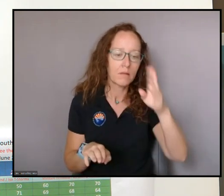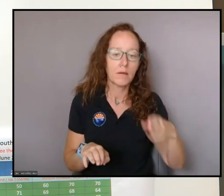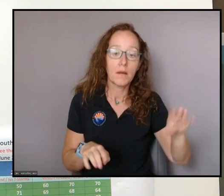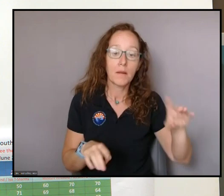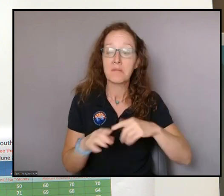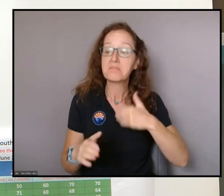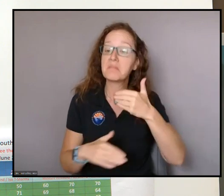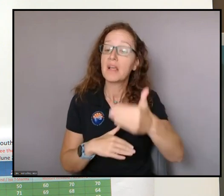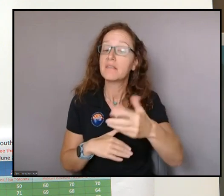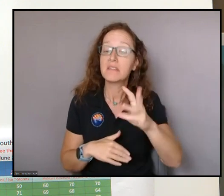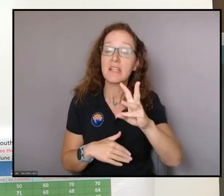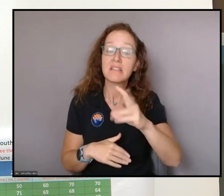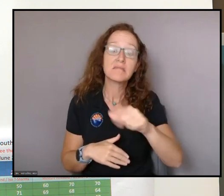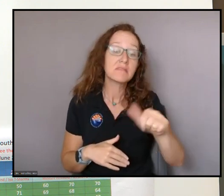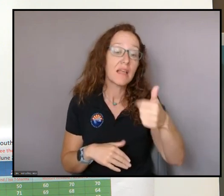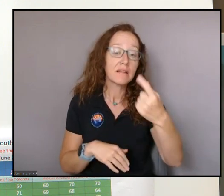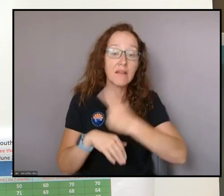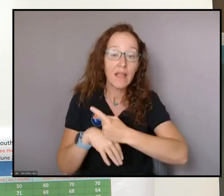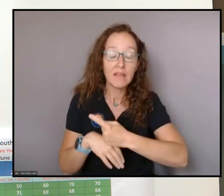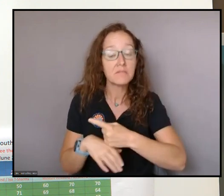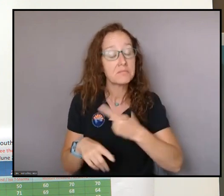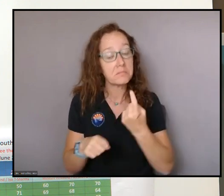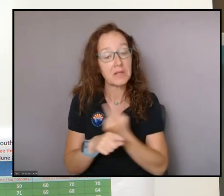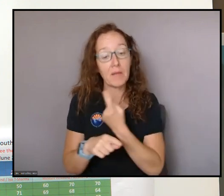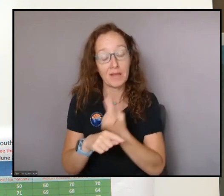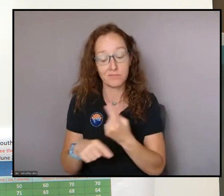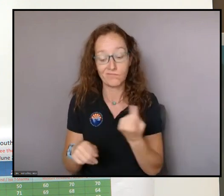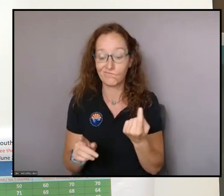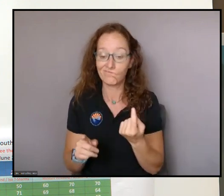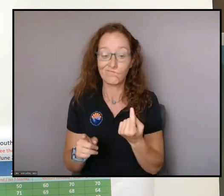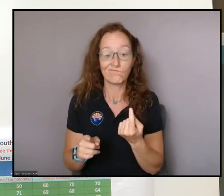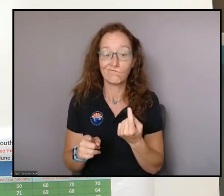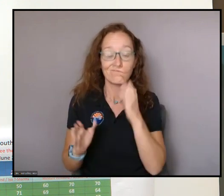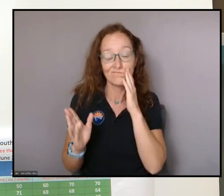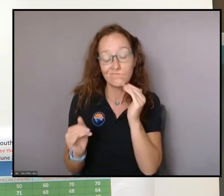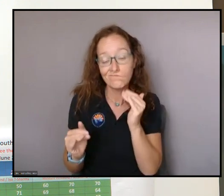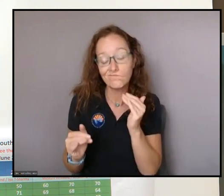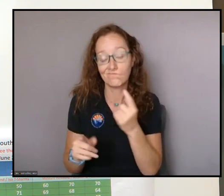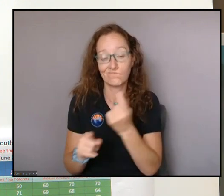even looking 8 to 14 days, out 2 weeks. That same above